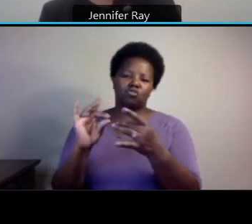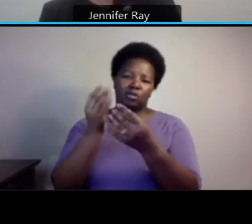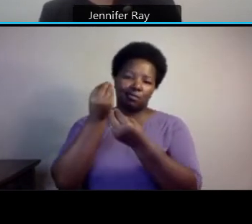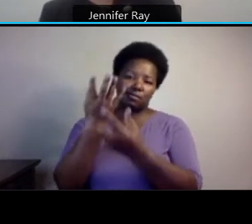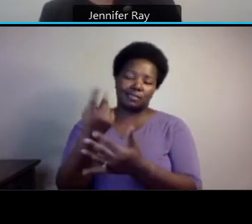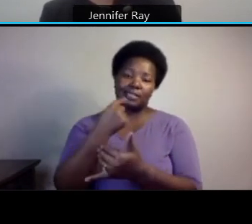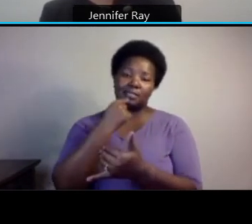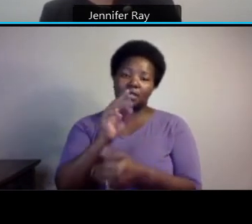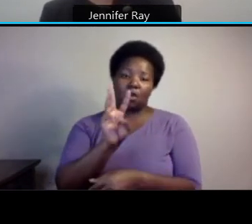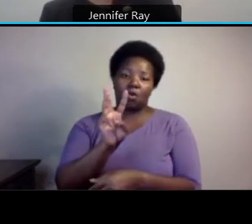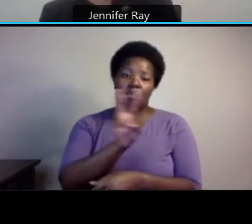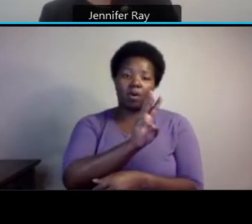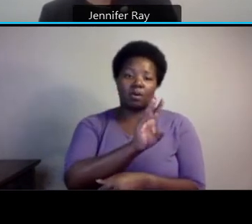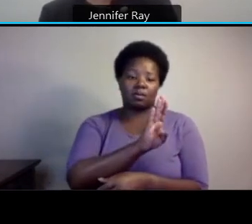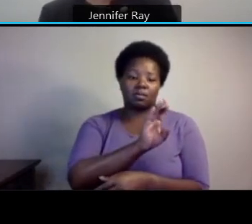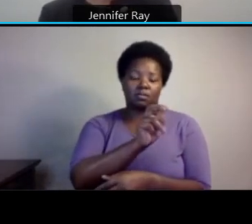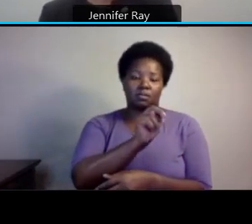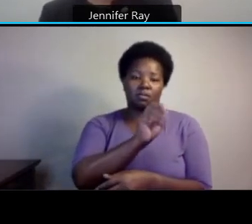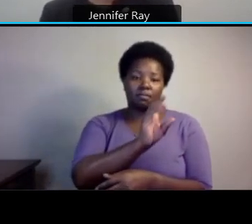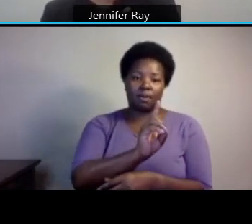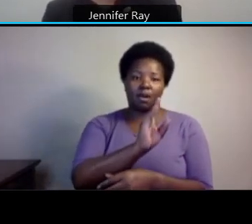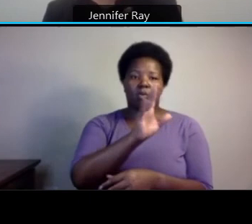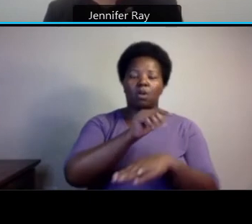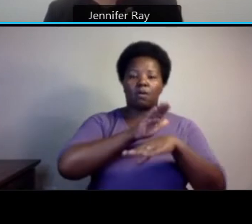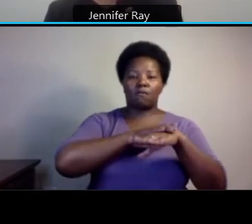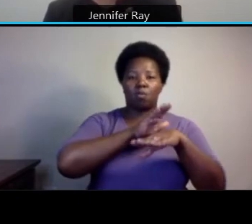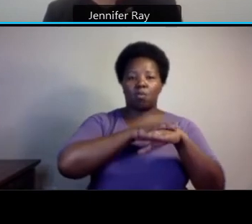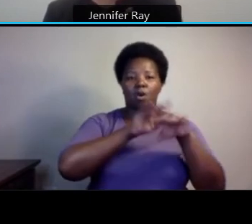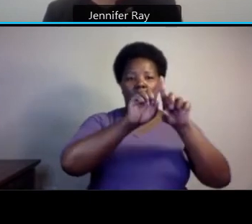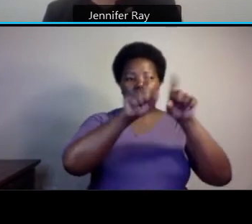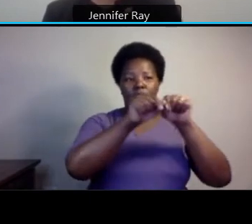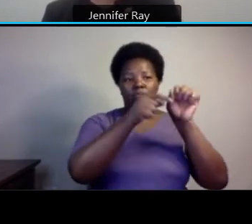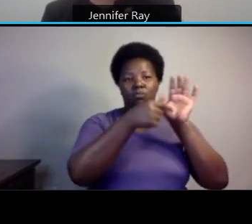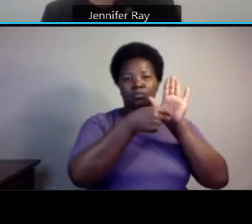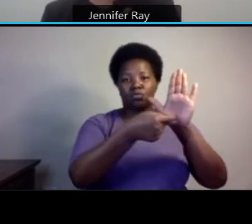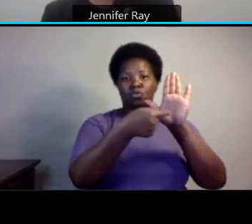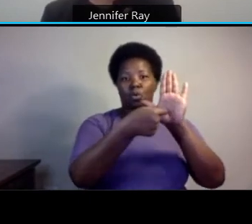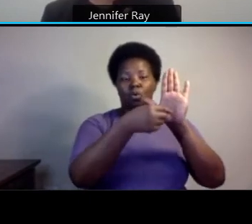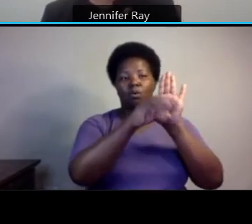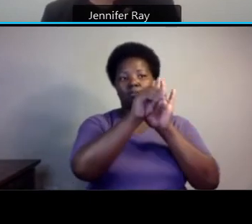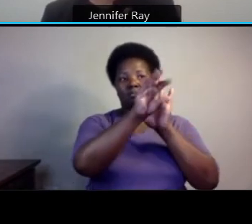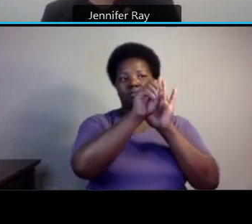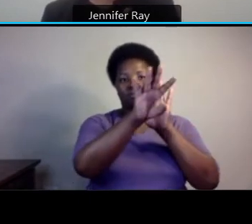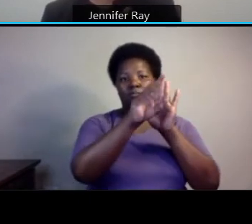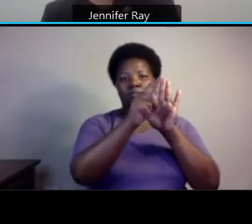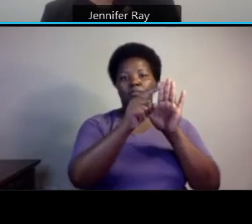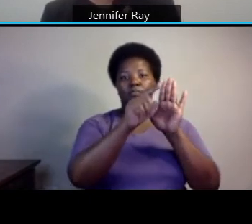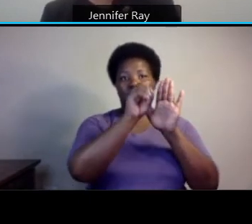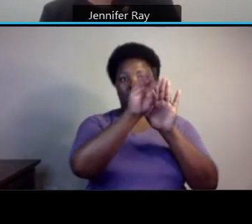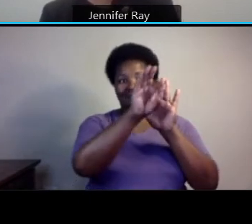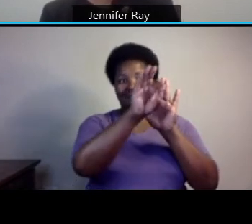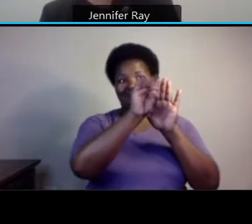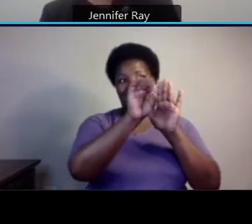motorists will encounter warning signage a radar activated flashing speed limit sign and a driver